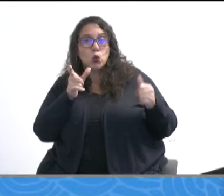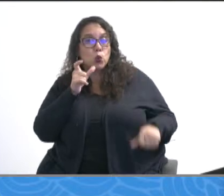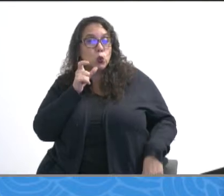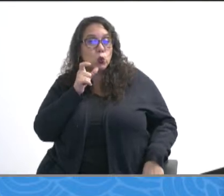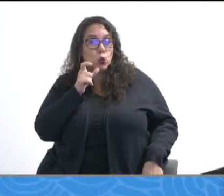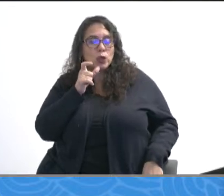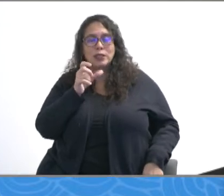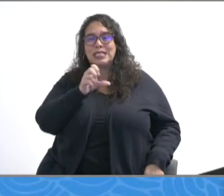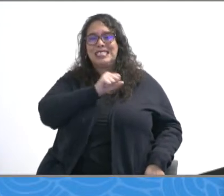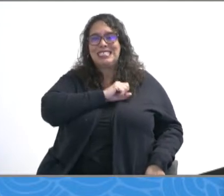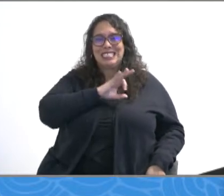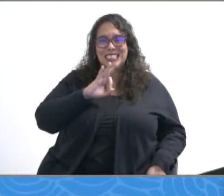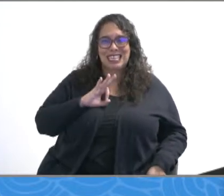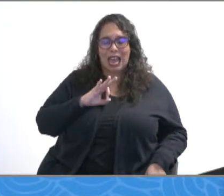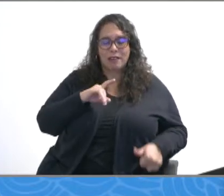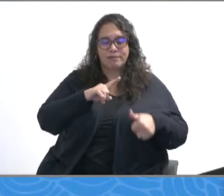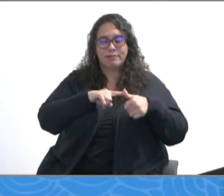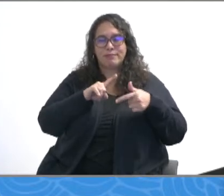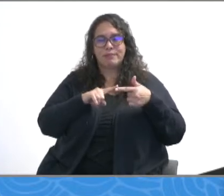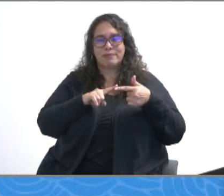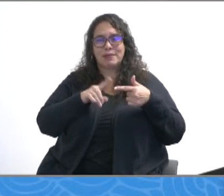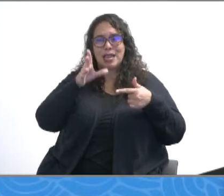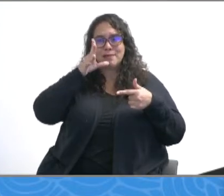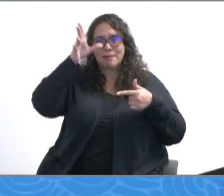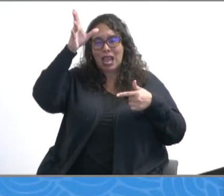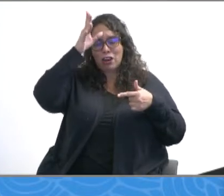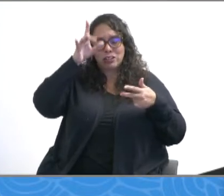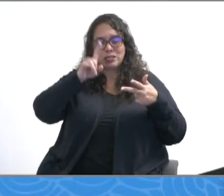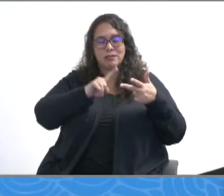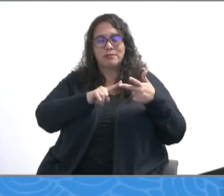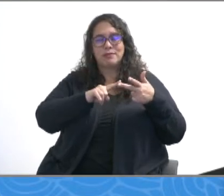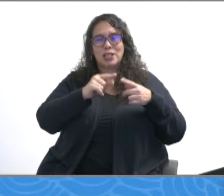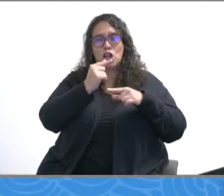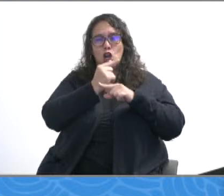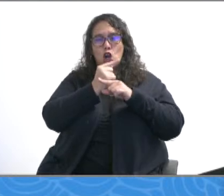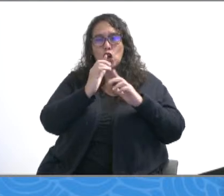it includes parents and guardians, it includes community members in our community,